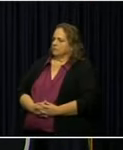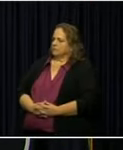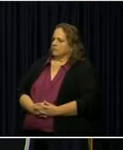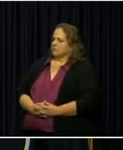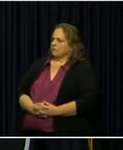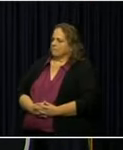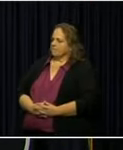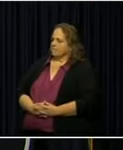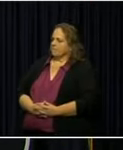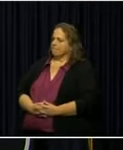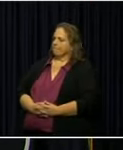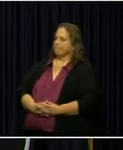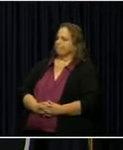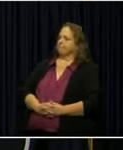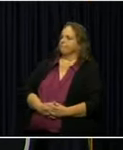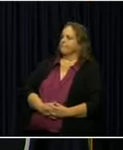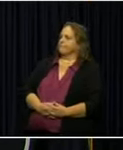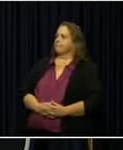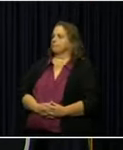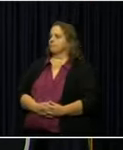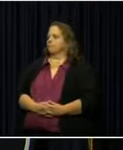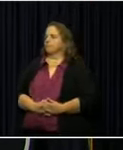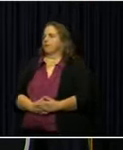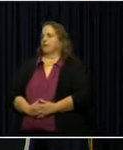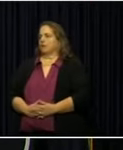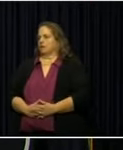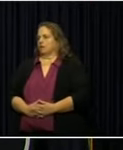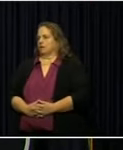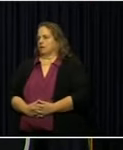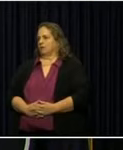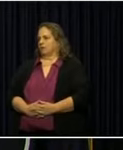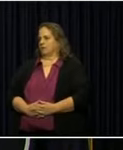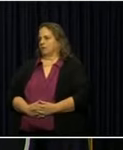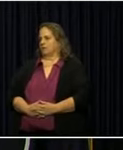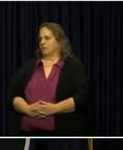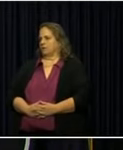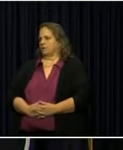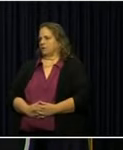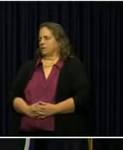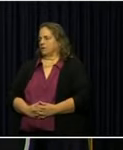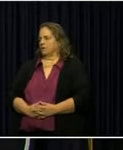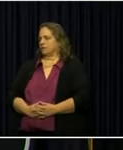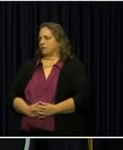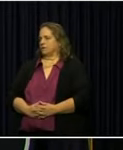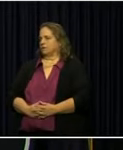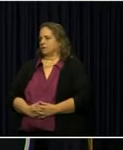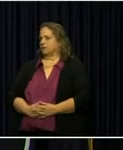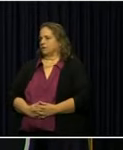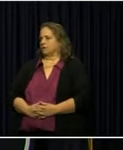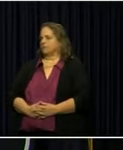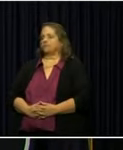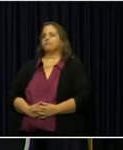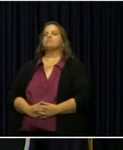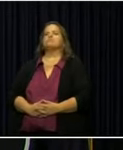INCREASE IN CASES WOULD BE A LITTLE EASIER EVEN THOUGH IT CERTAINLY LAGS IN TIME.